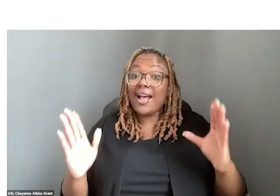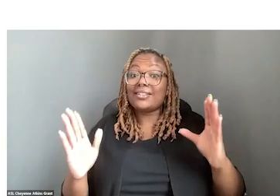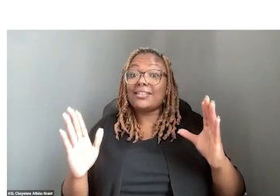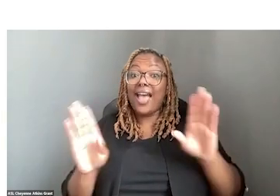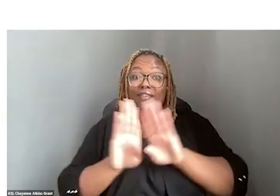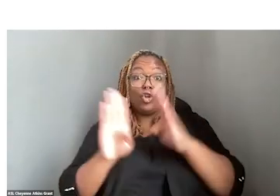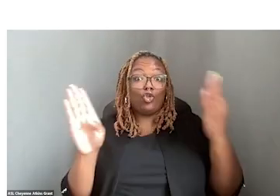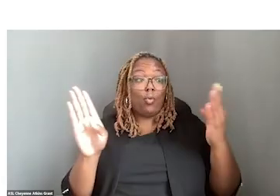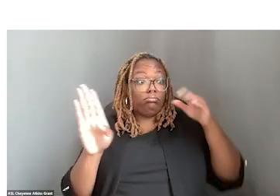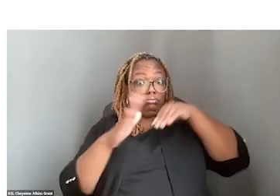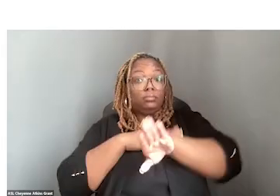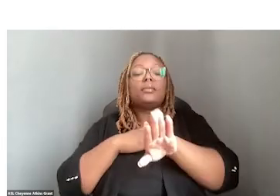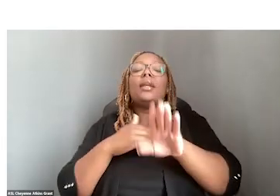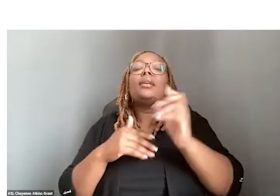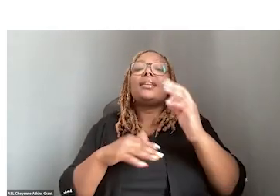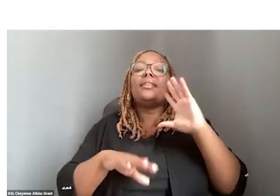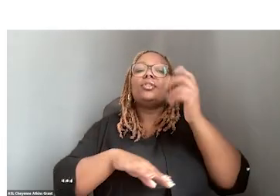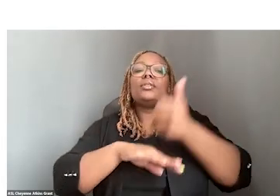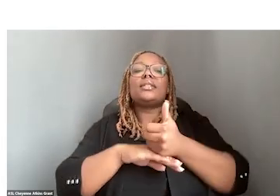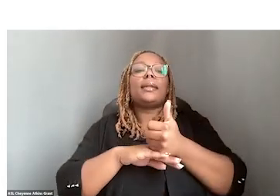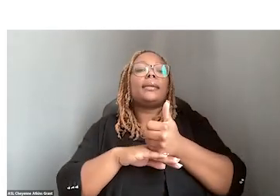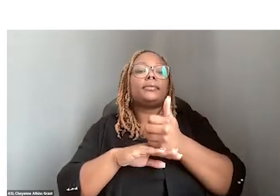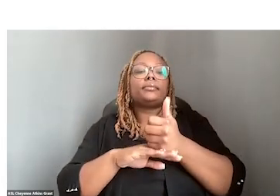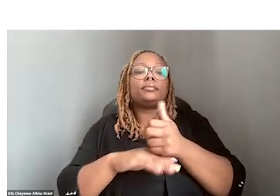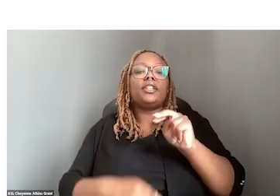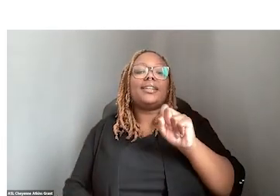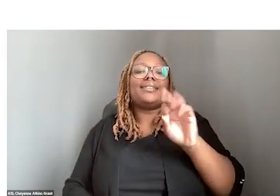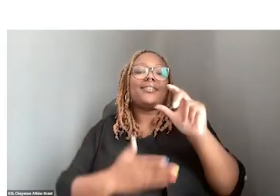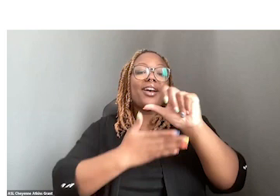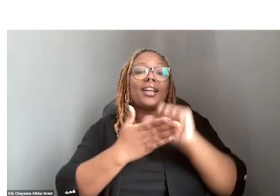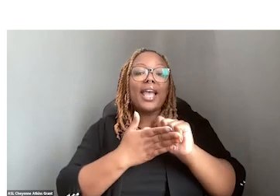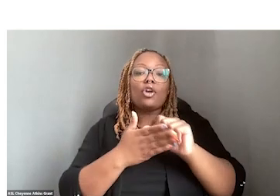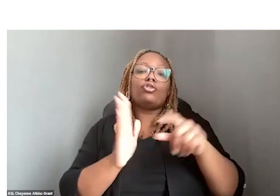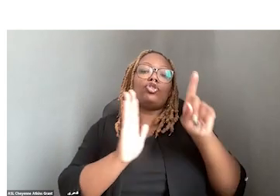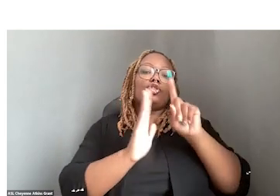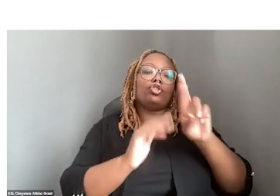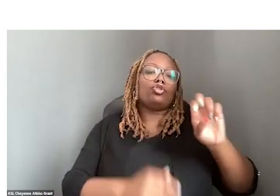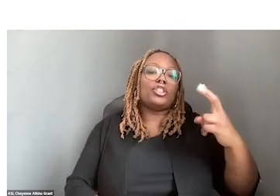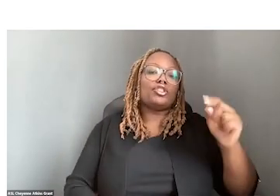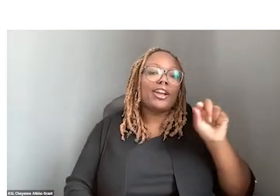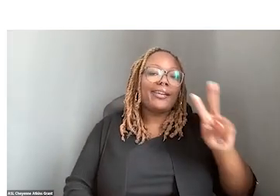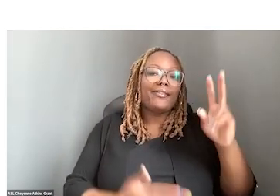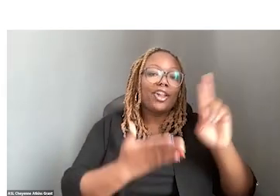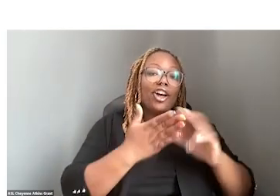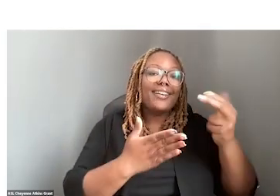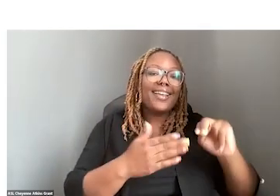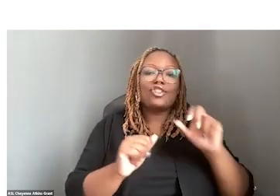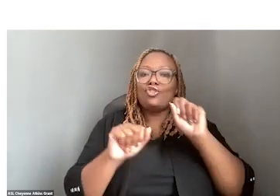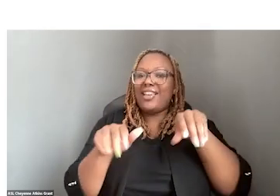So if you've set up your NSF account, your Research.gov login, you can access your account through that door.